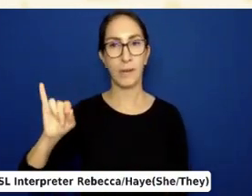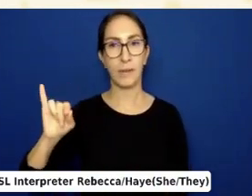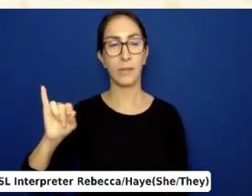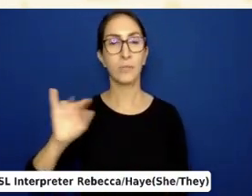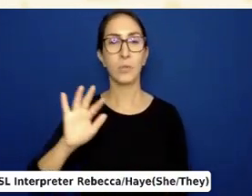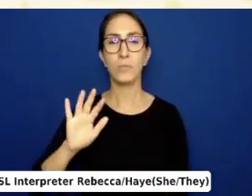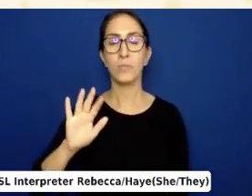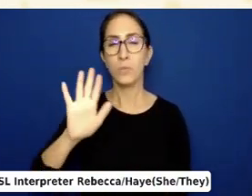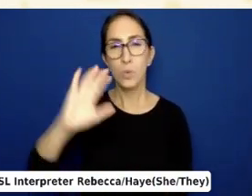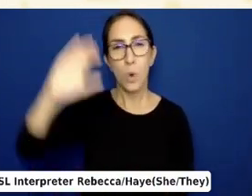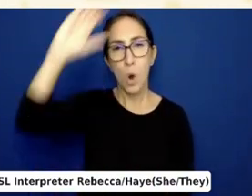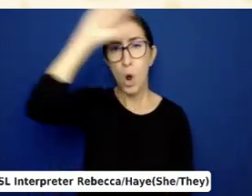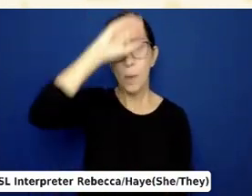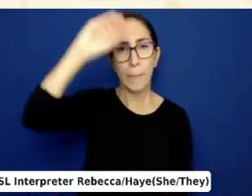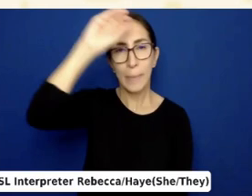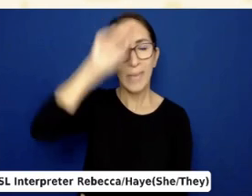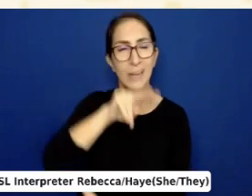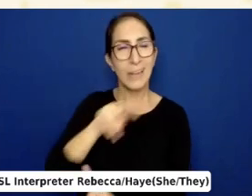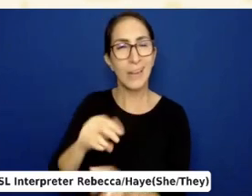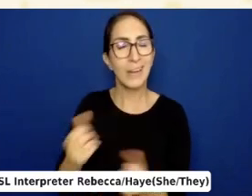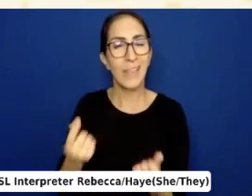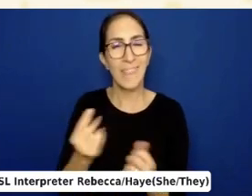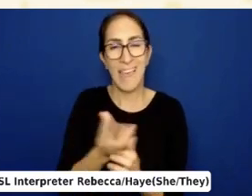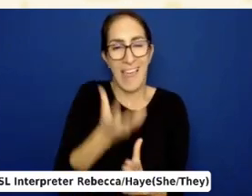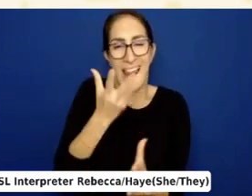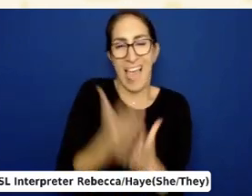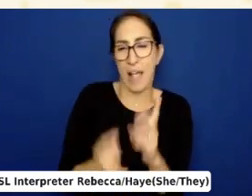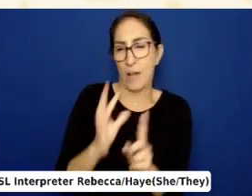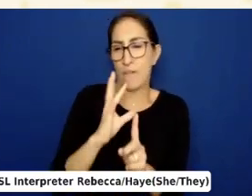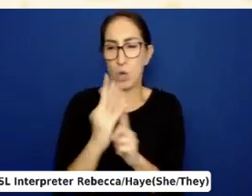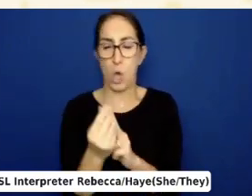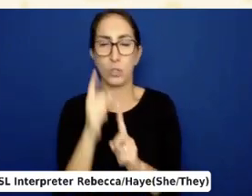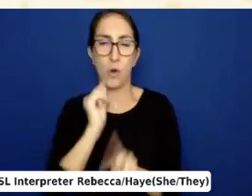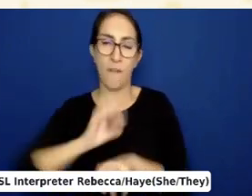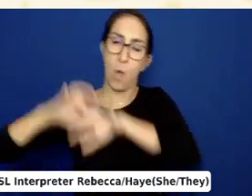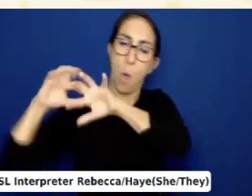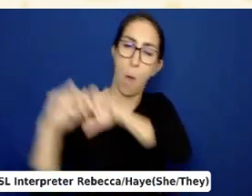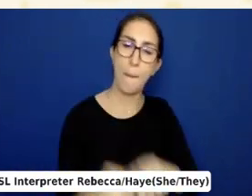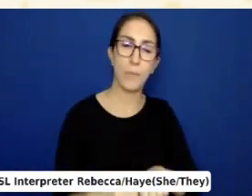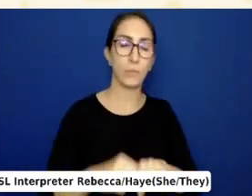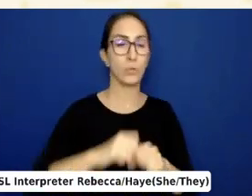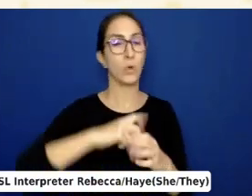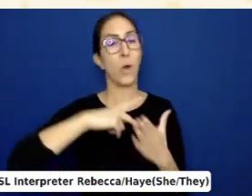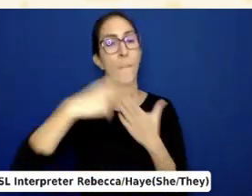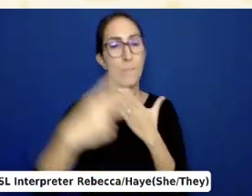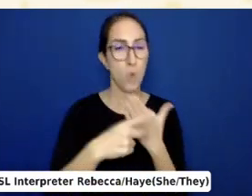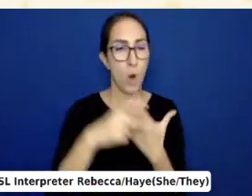of culture around accessibility in both design and programming due to the fact that in many countries,